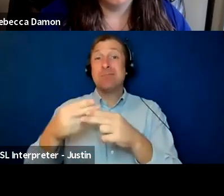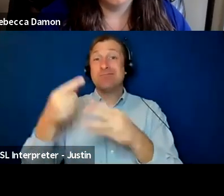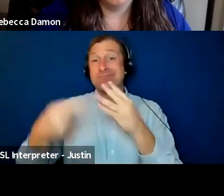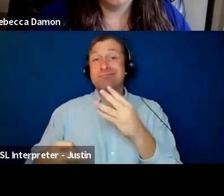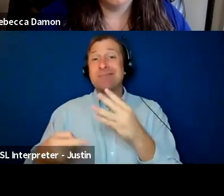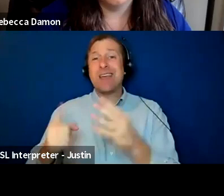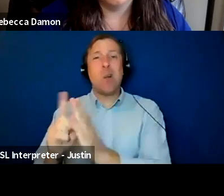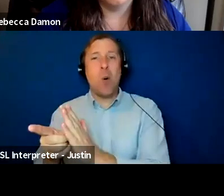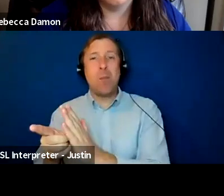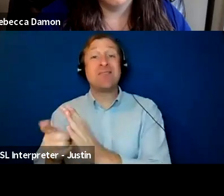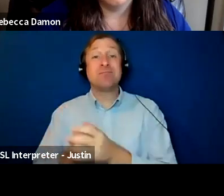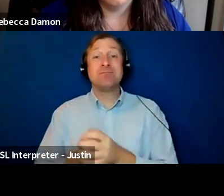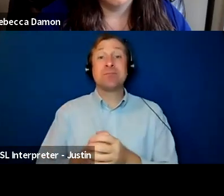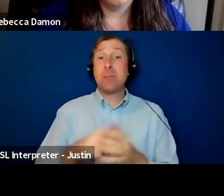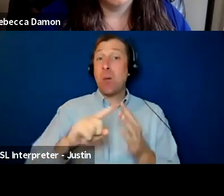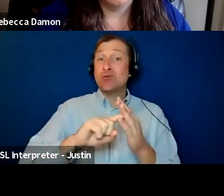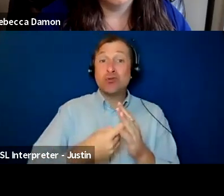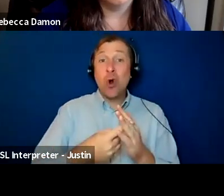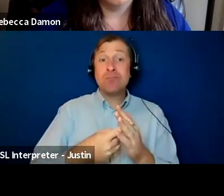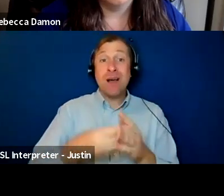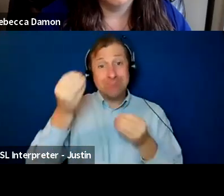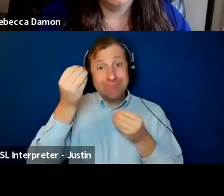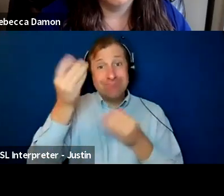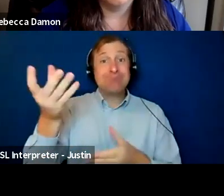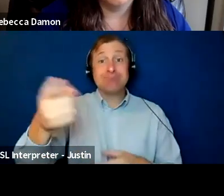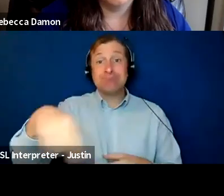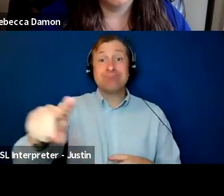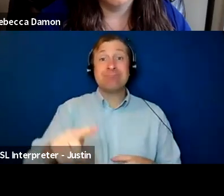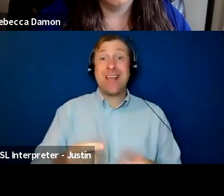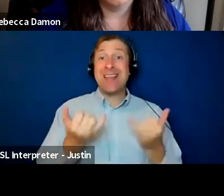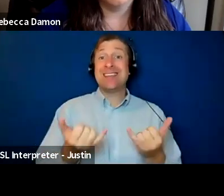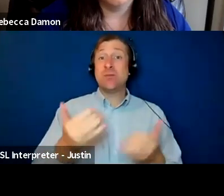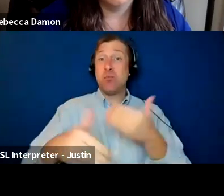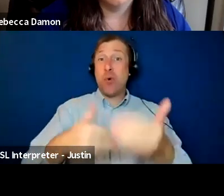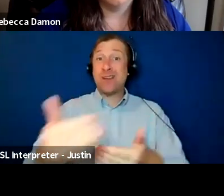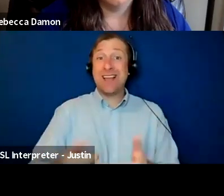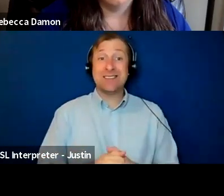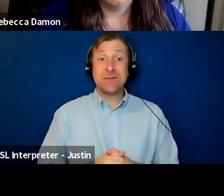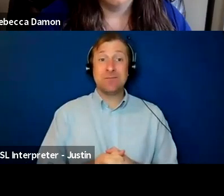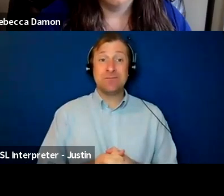but to begin by letting everyone know that this is a process that we've been dealing with